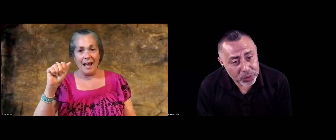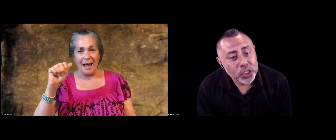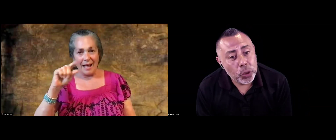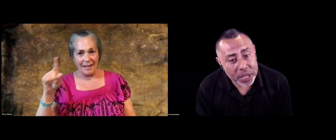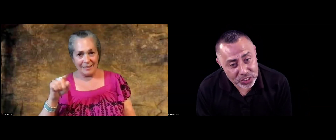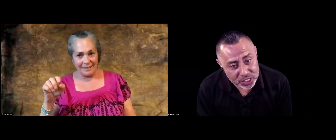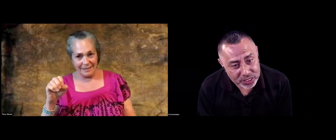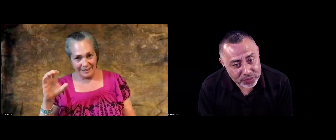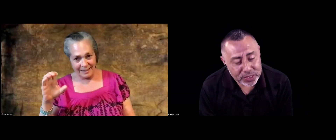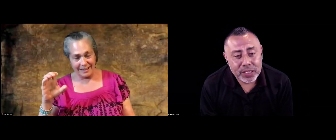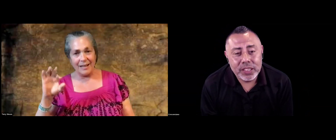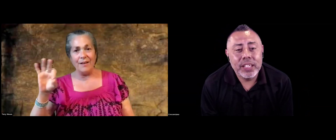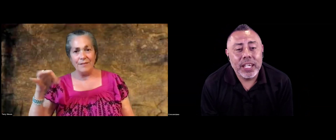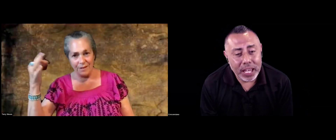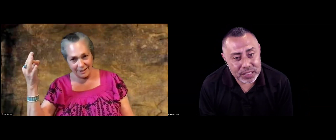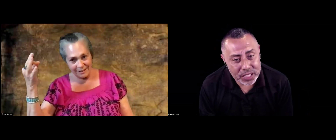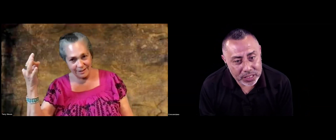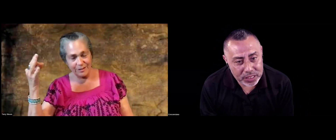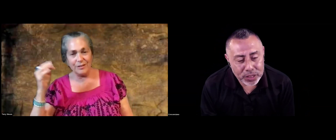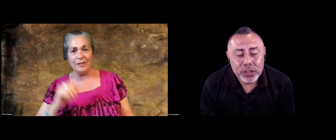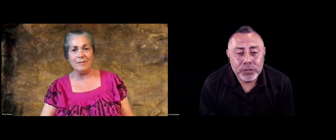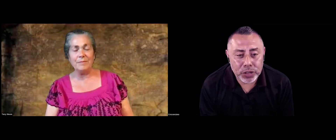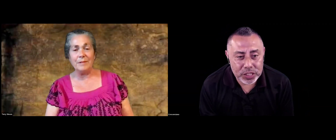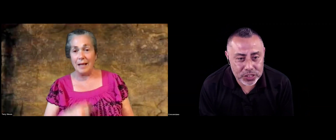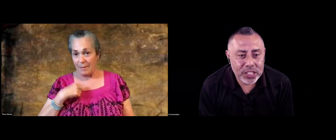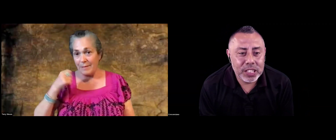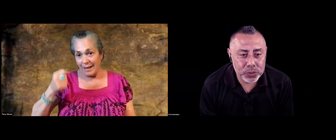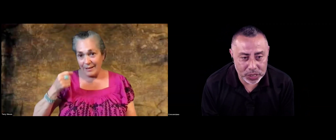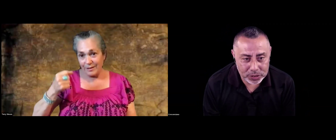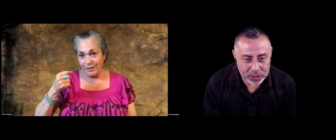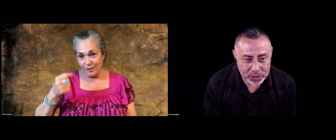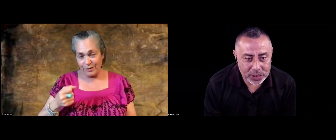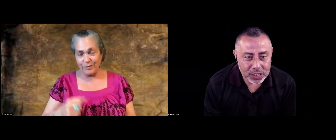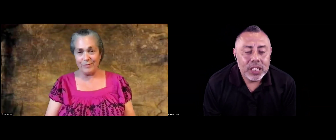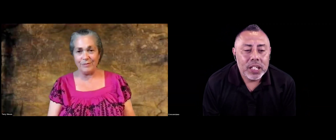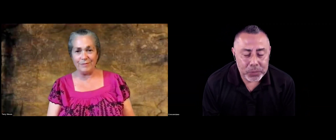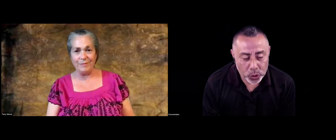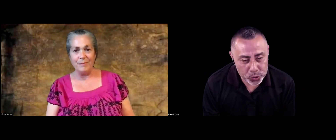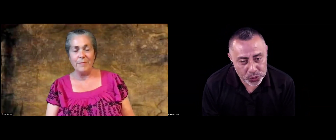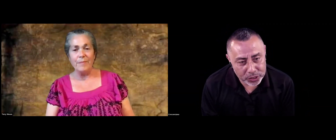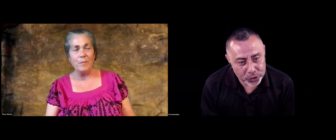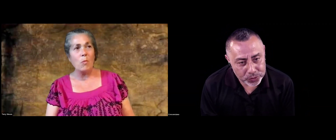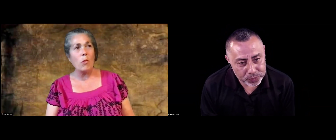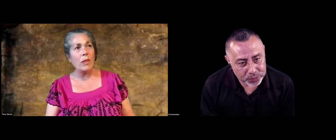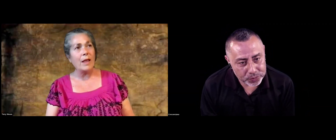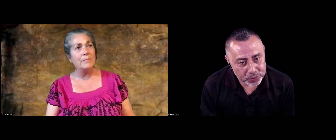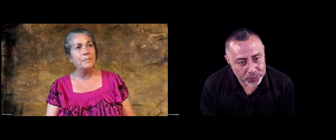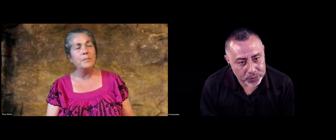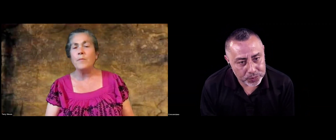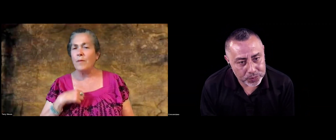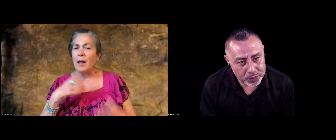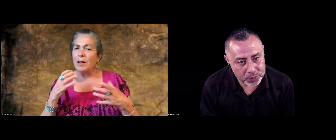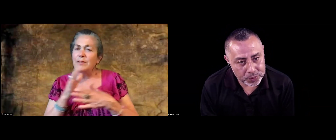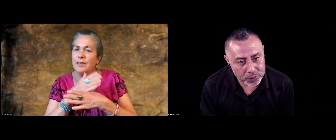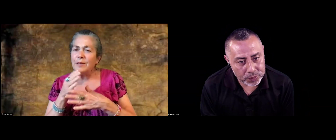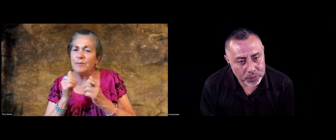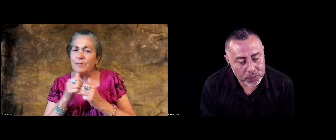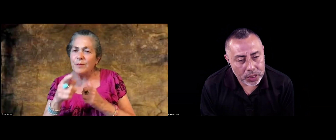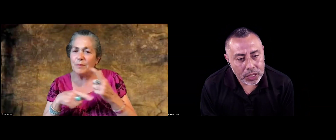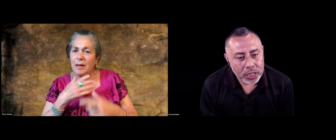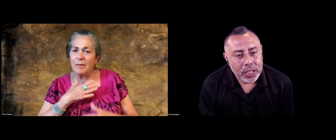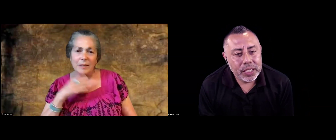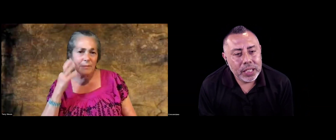I am. Comanche. Astech French as well. I'm also an elder.